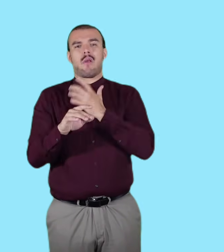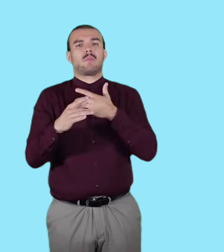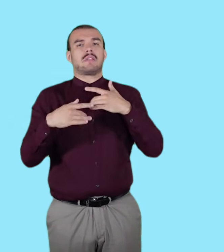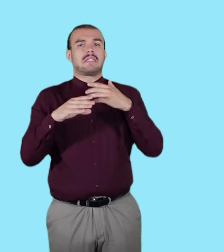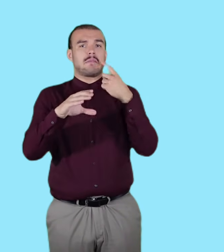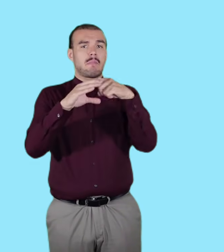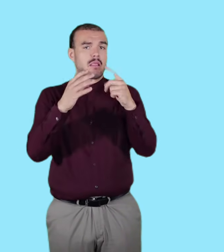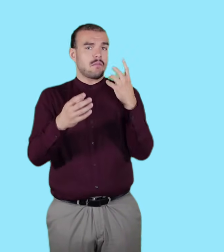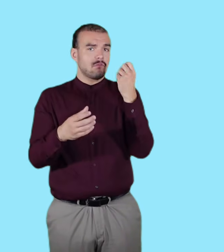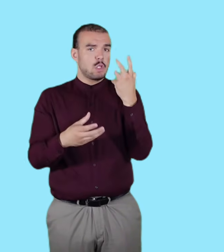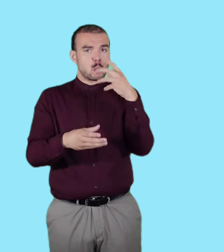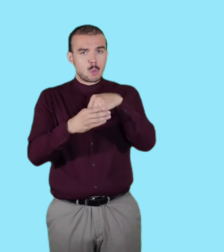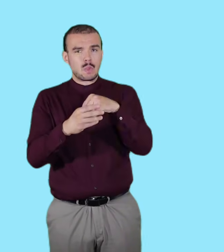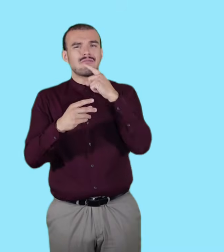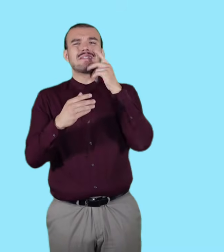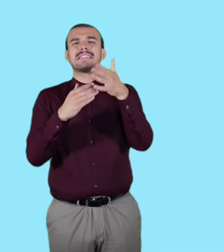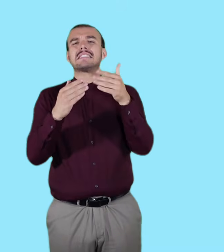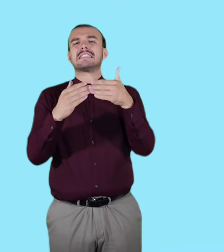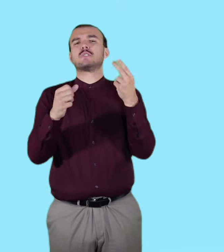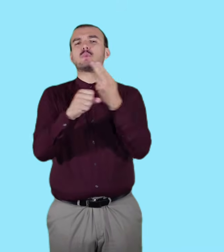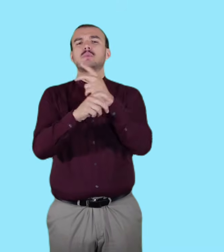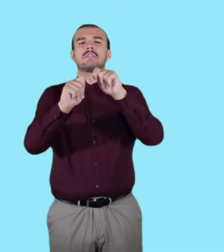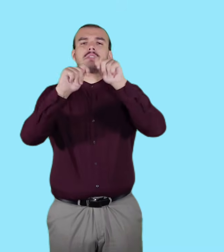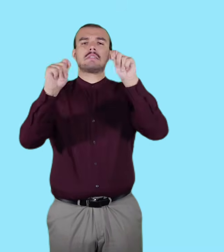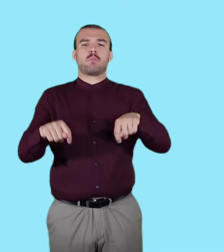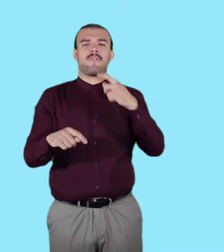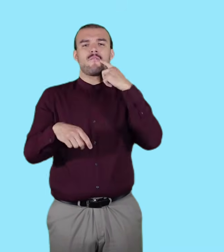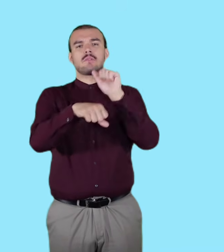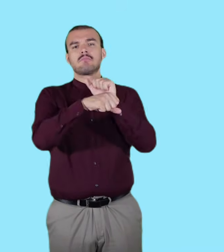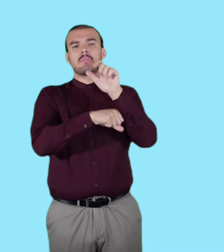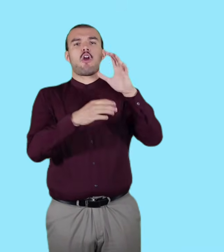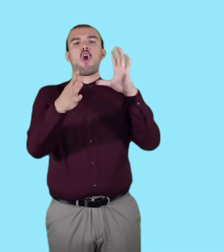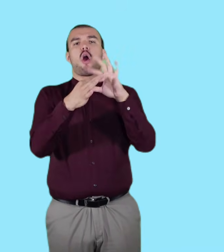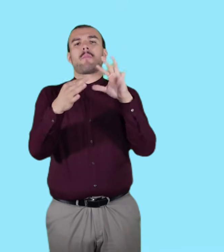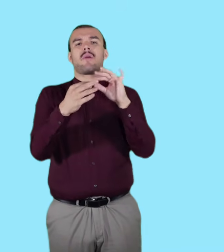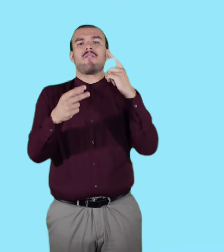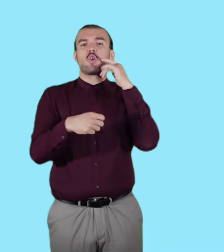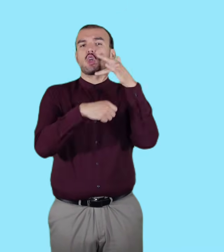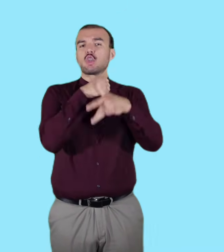including an easy-to-use template for submitting comments in early July.